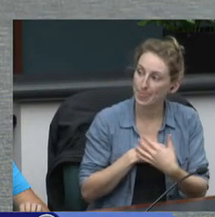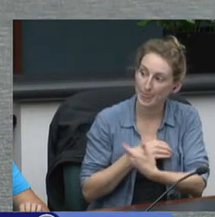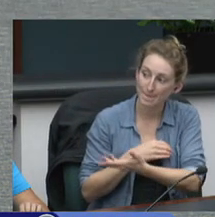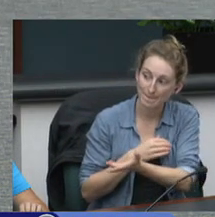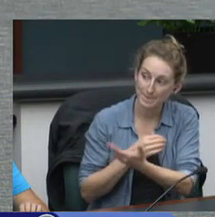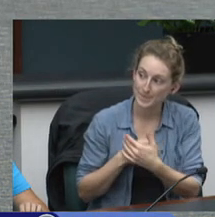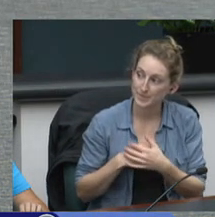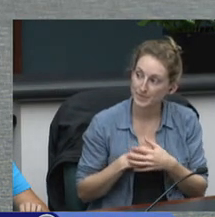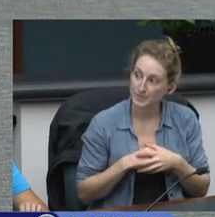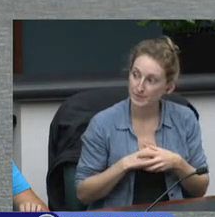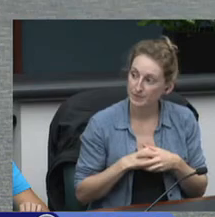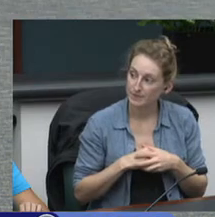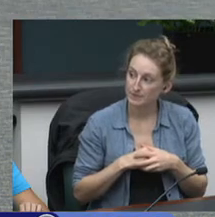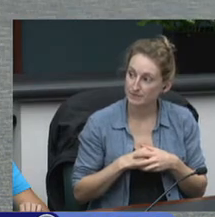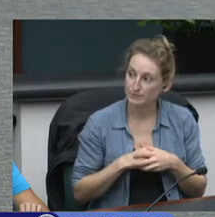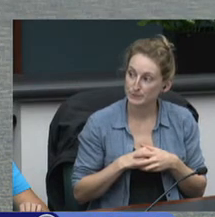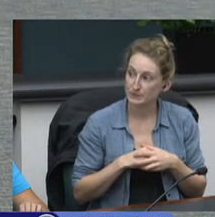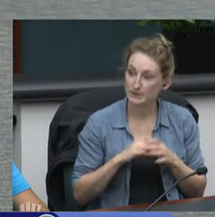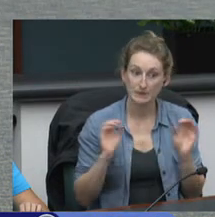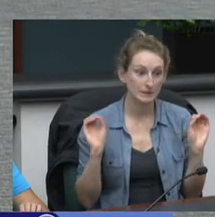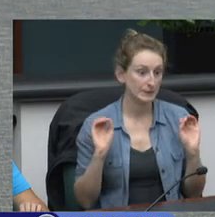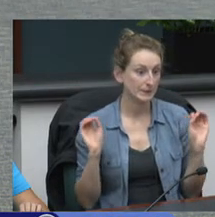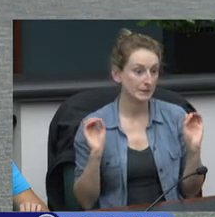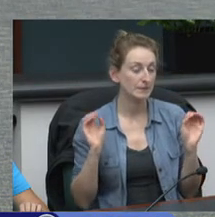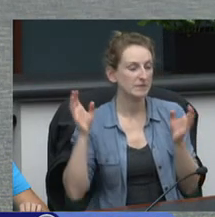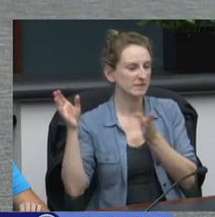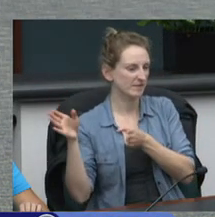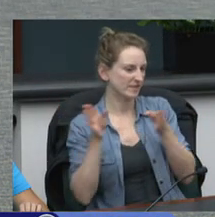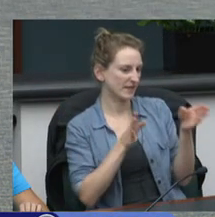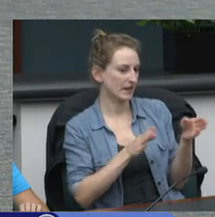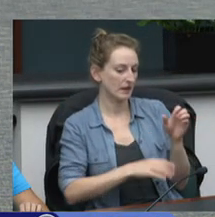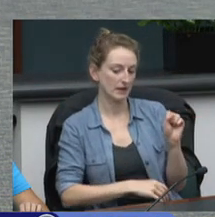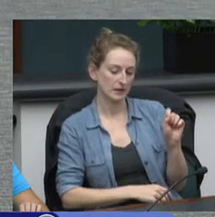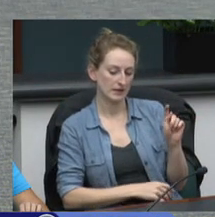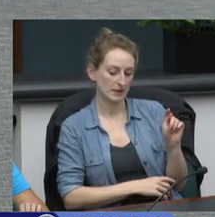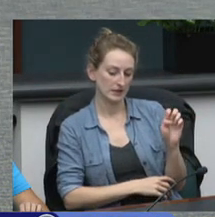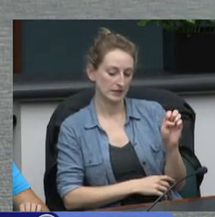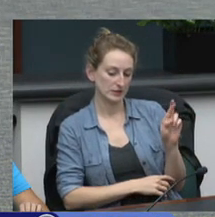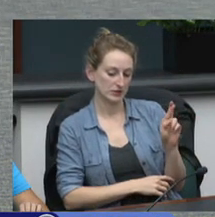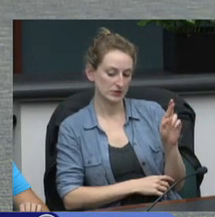seeing none councilmember stir bump yeah I can't remember if it was in this area